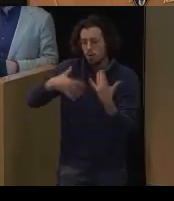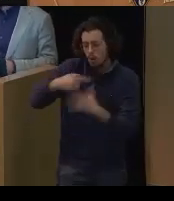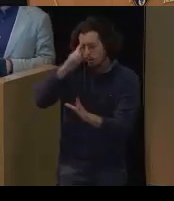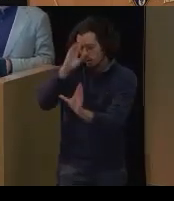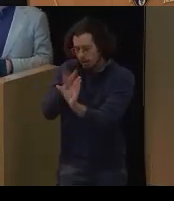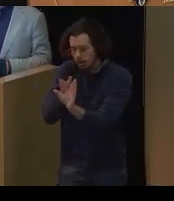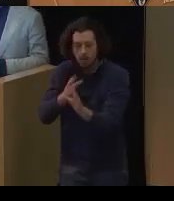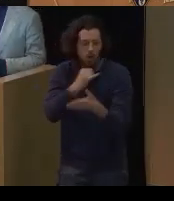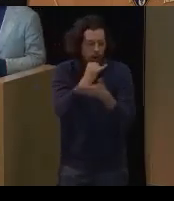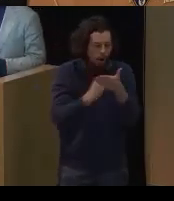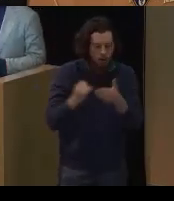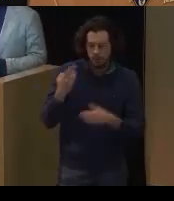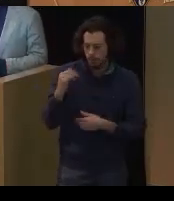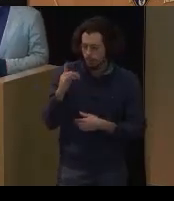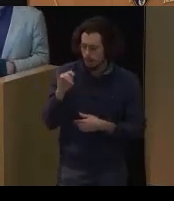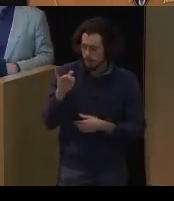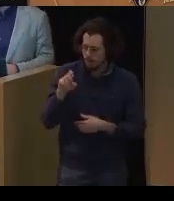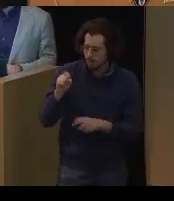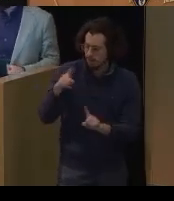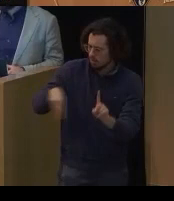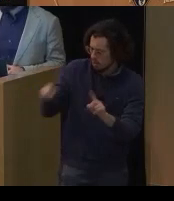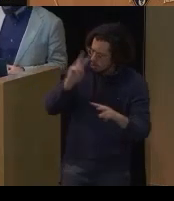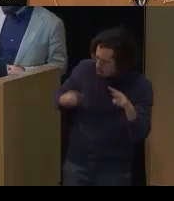Humanities to improve our interventions and our attempts at psychosis prevention